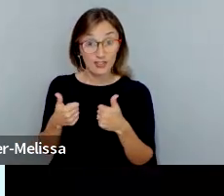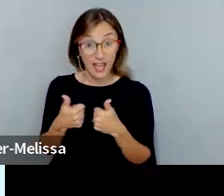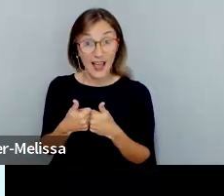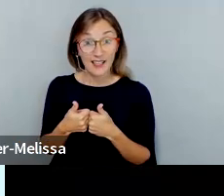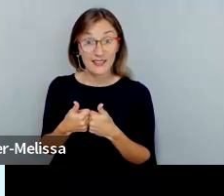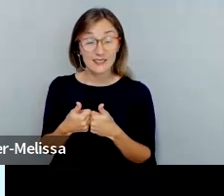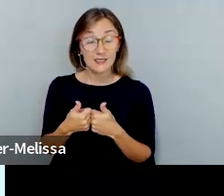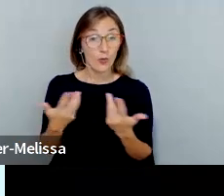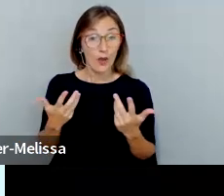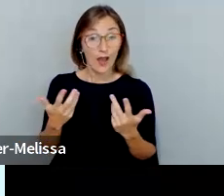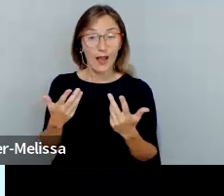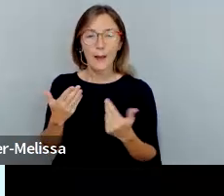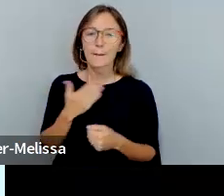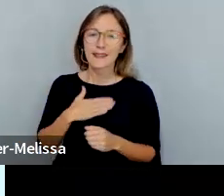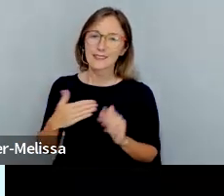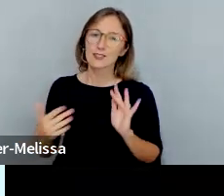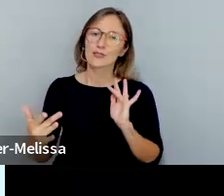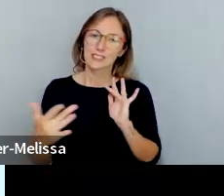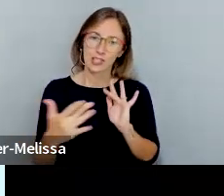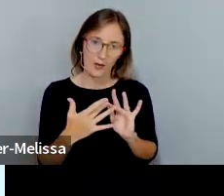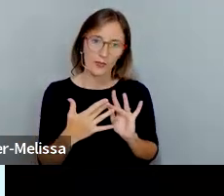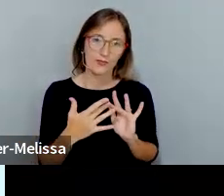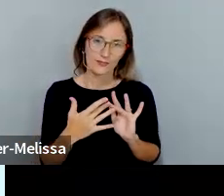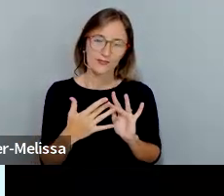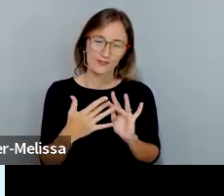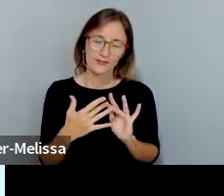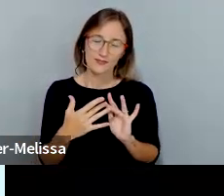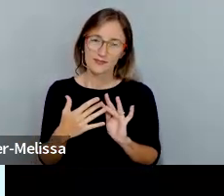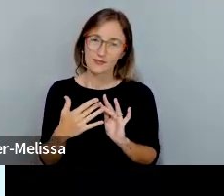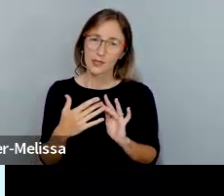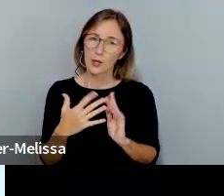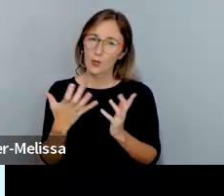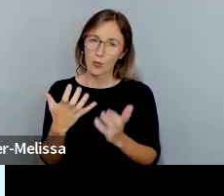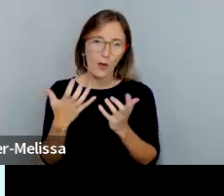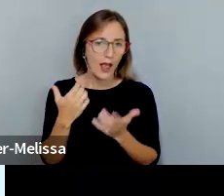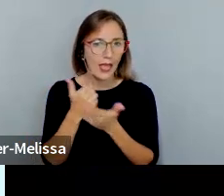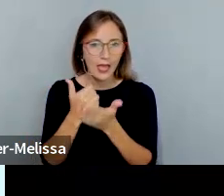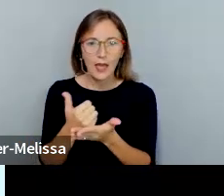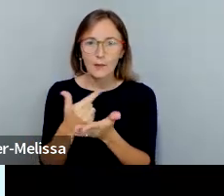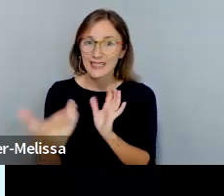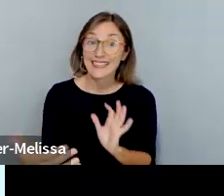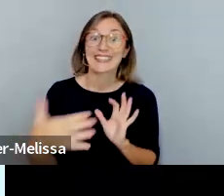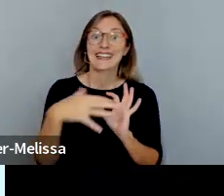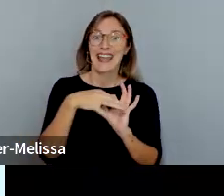sharing of stories. We hope you are able to do that. The other sort of